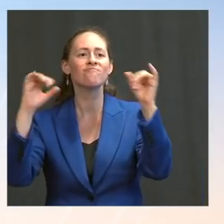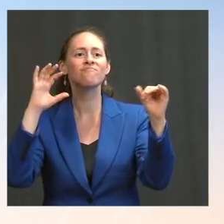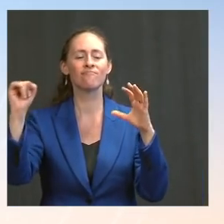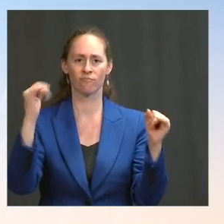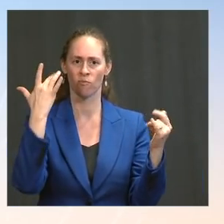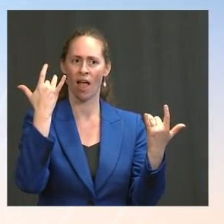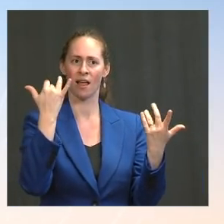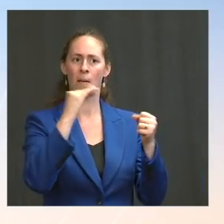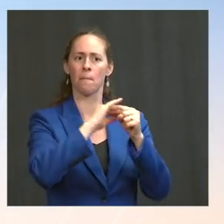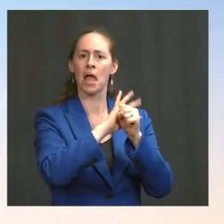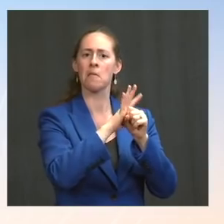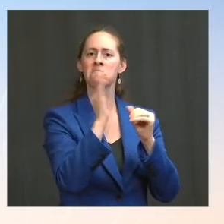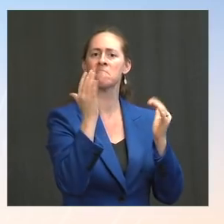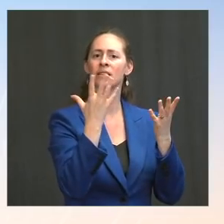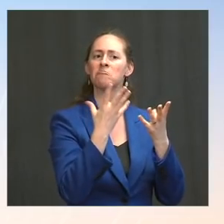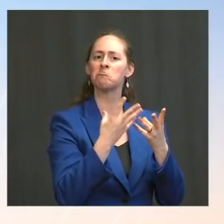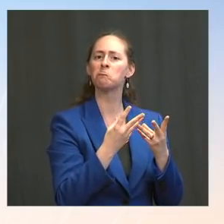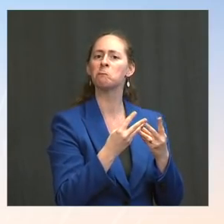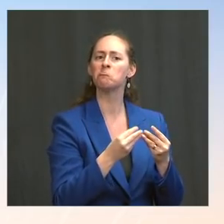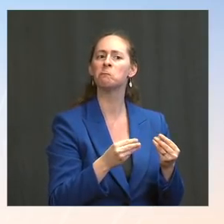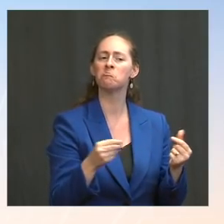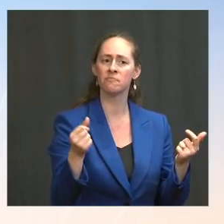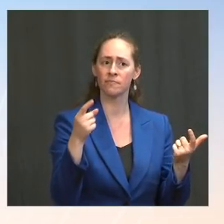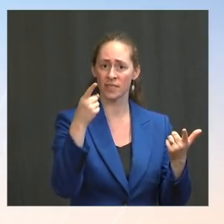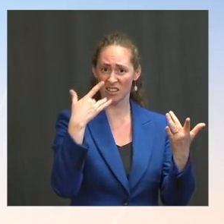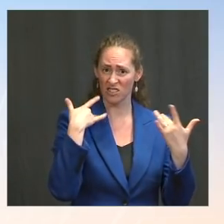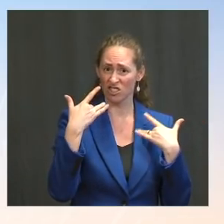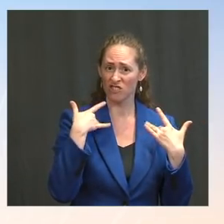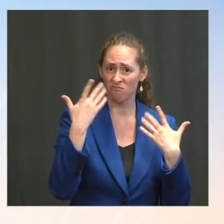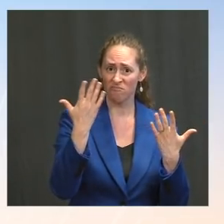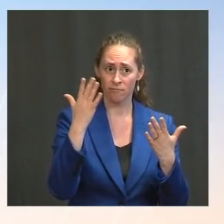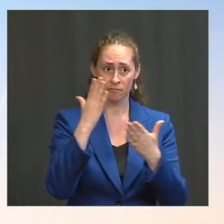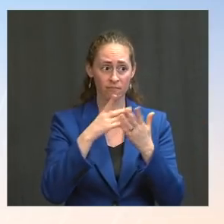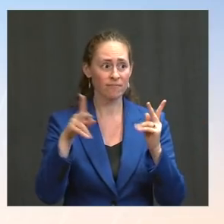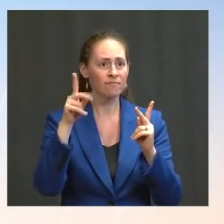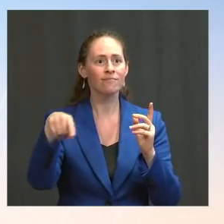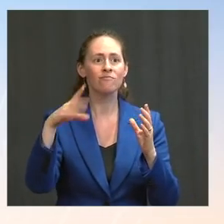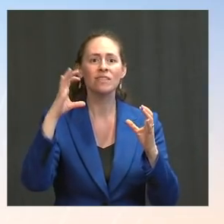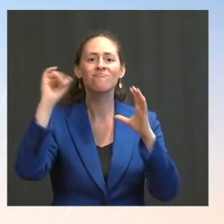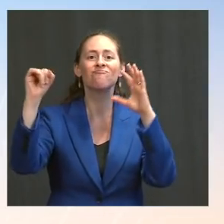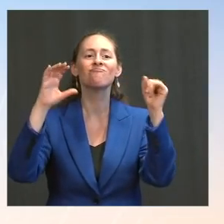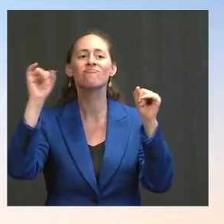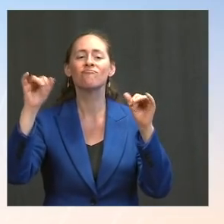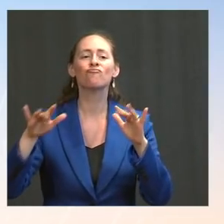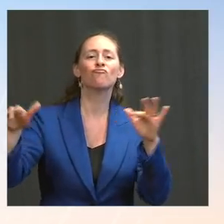on gas prices being high in the U.S. at, you know, peak travel time -- probably even more so